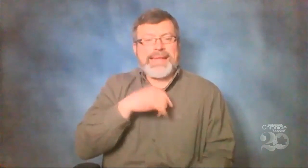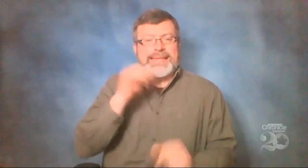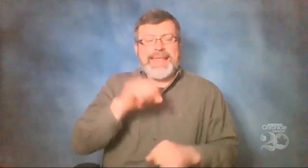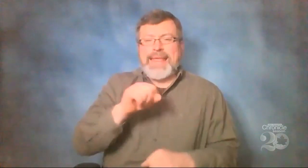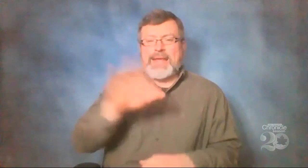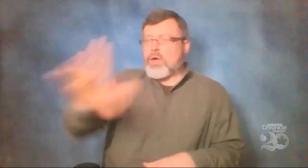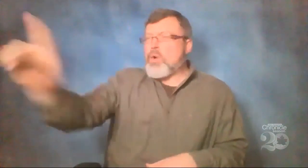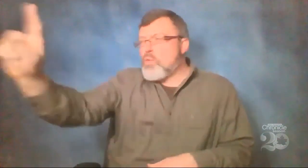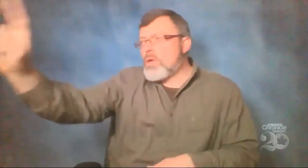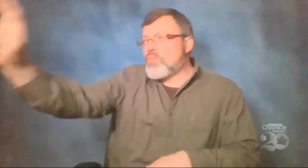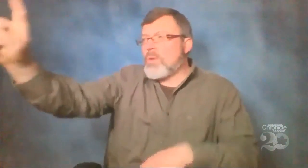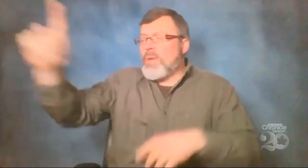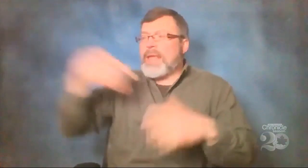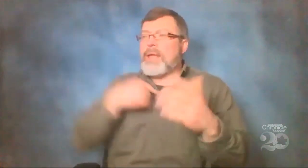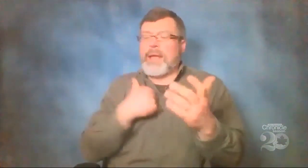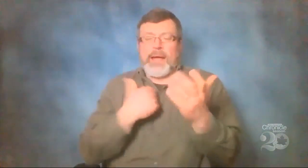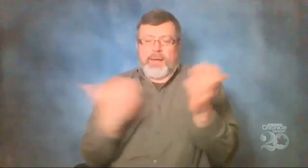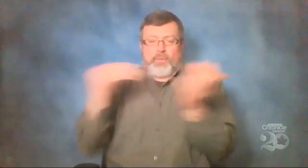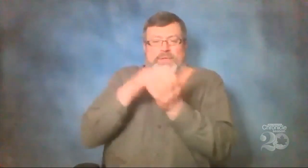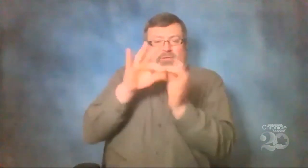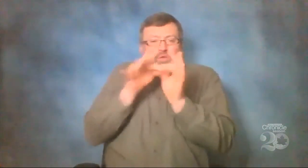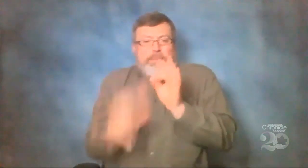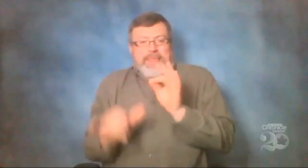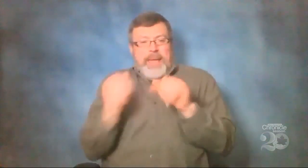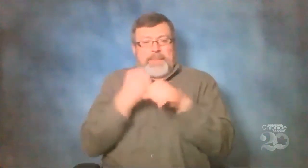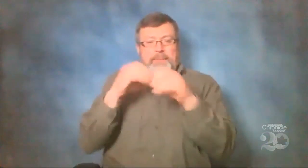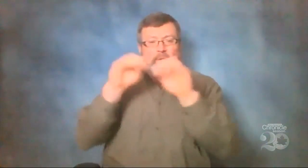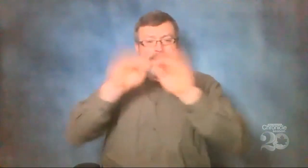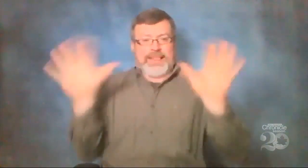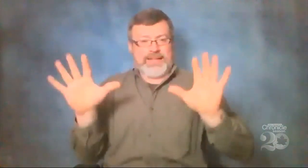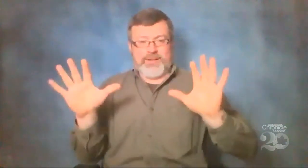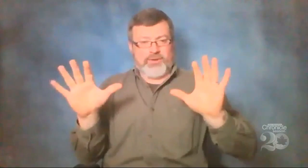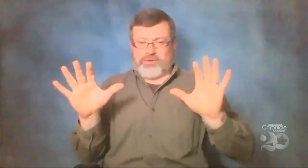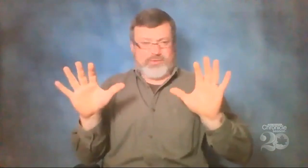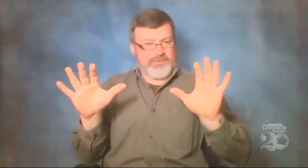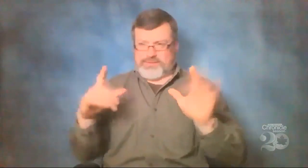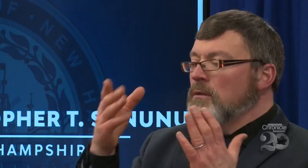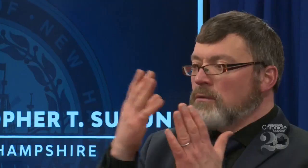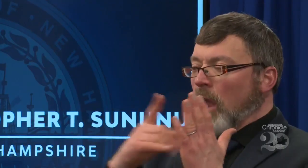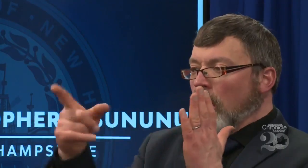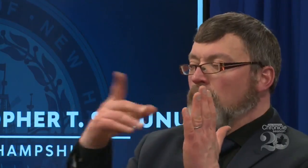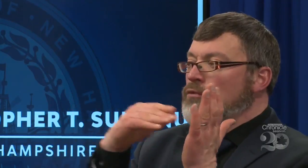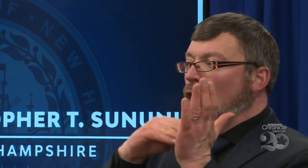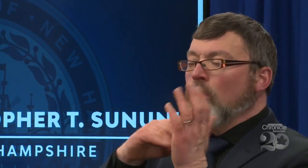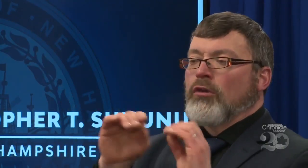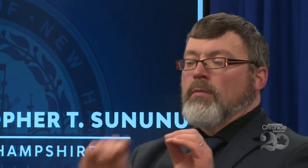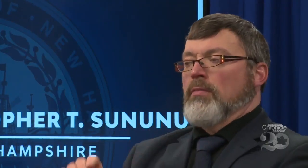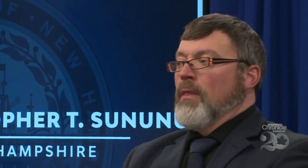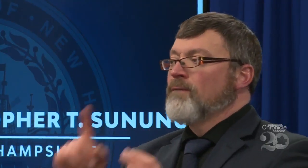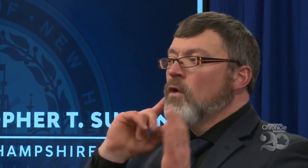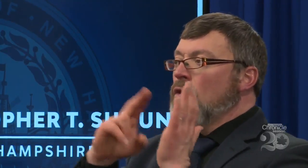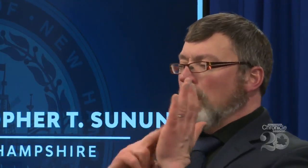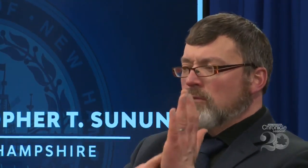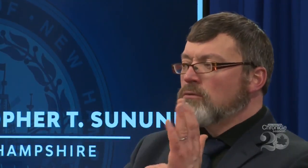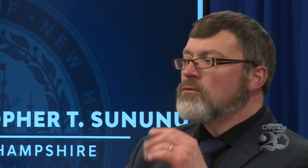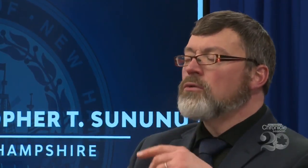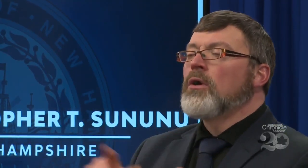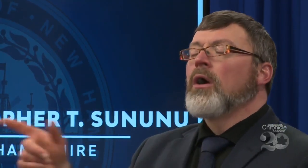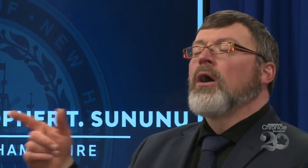INFORMATION TO AN ENTIRE STATE WATCHING LIV I MEAN, IT’S NOT LIKE I CAN SAY, "WAIT A MINUTE, GIVE ME SOME TIME.